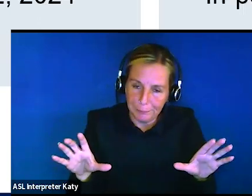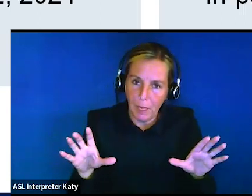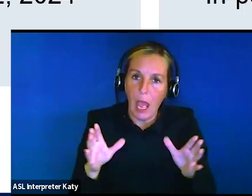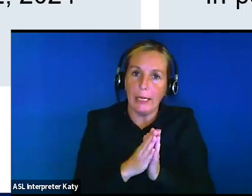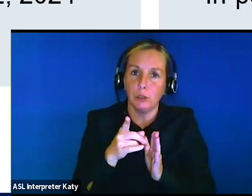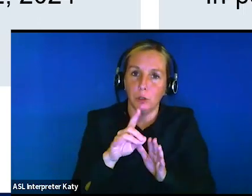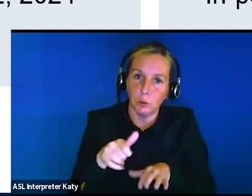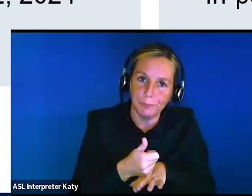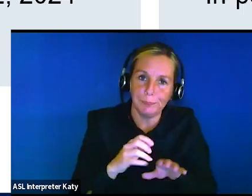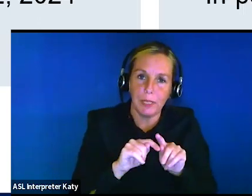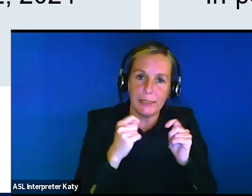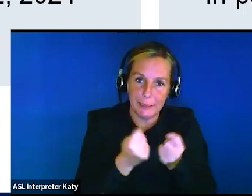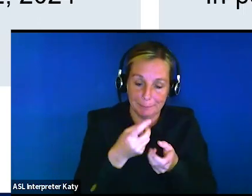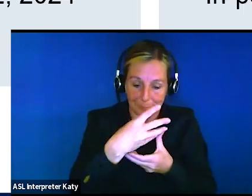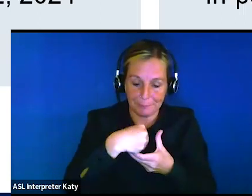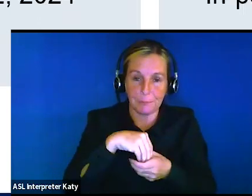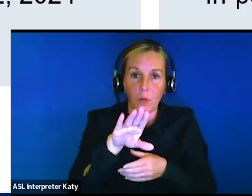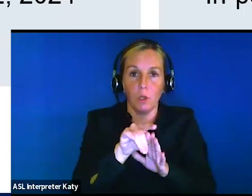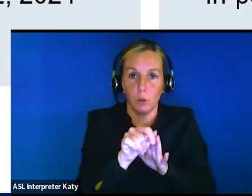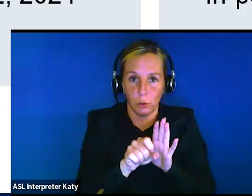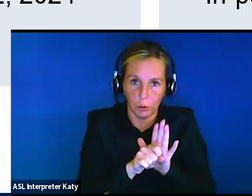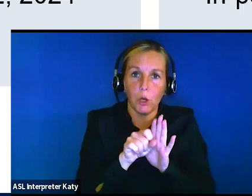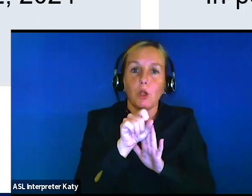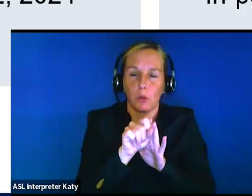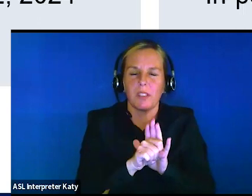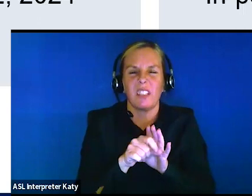within your state as outlined in the application process.